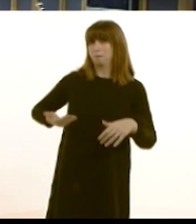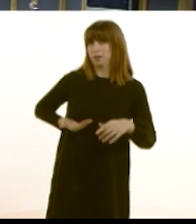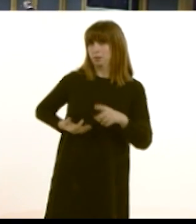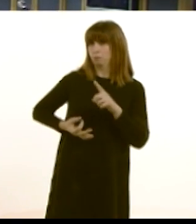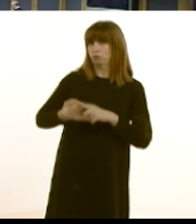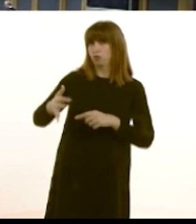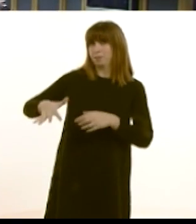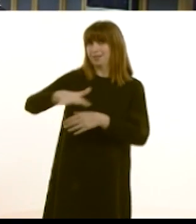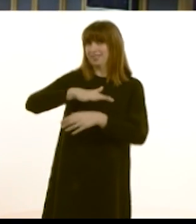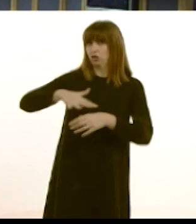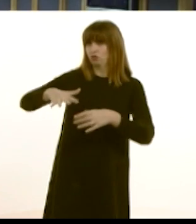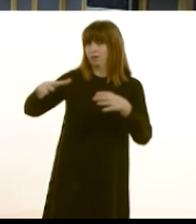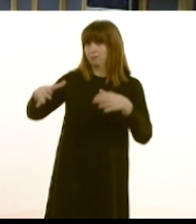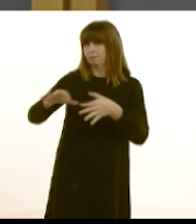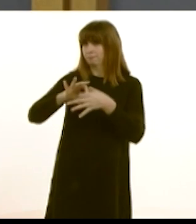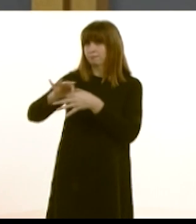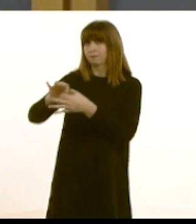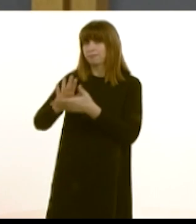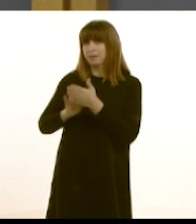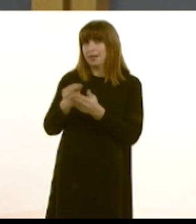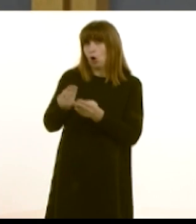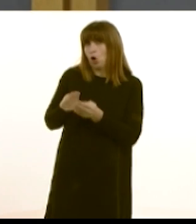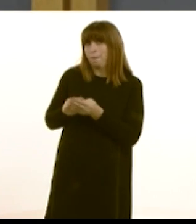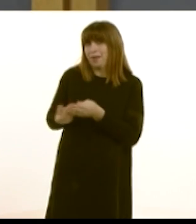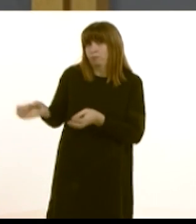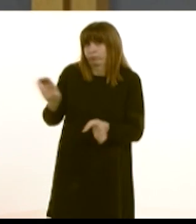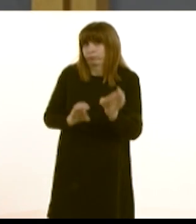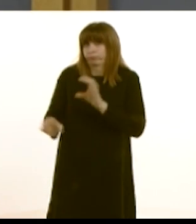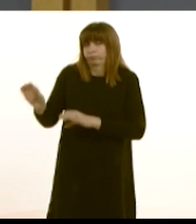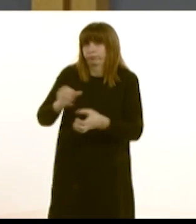to give an economic boost to those trading areas, and itís entirely right to say that